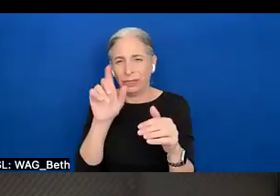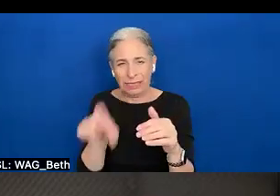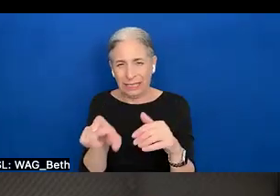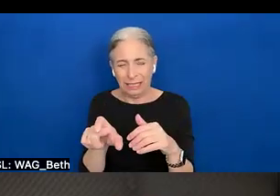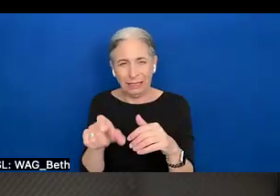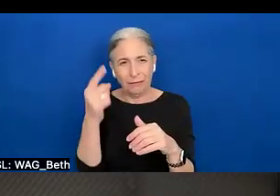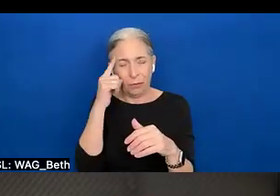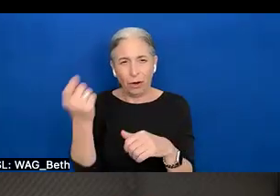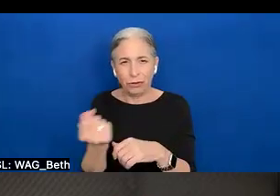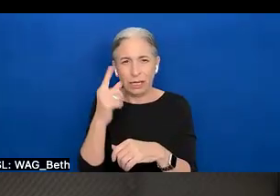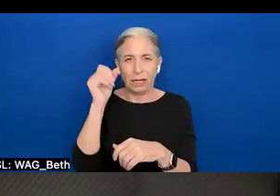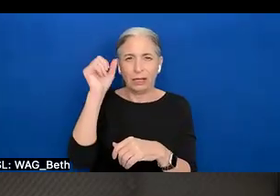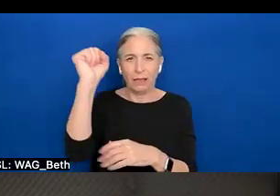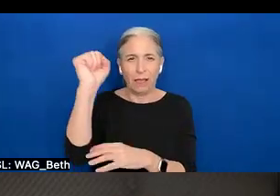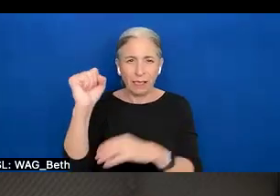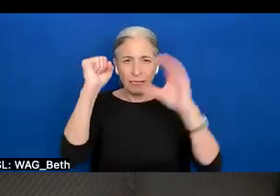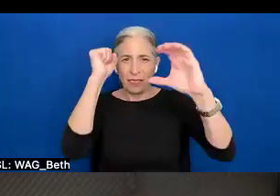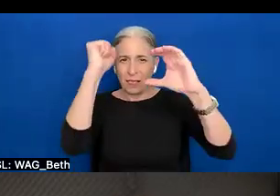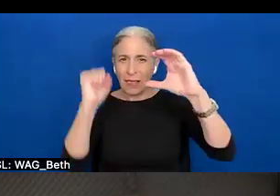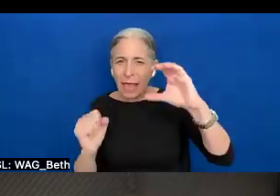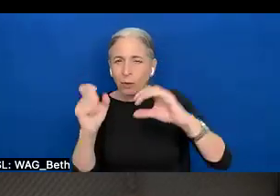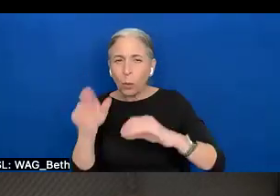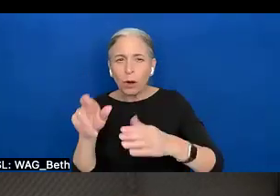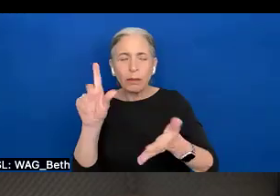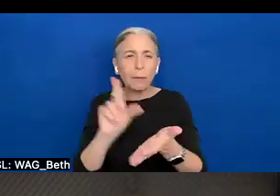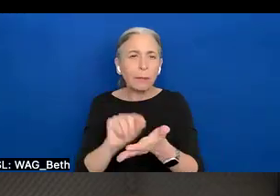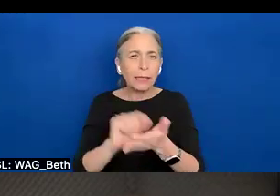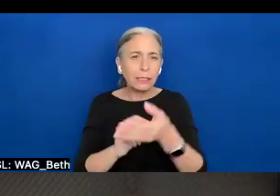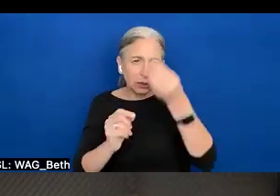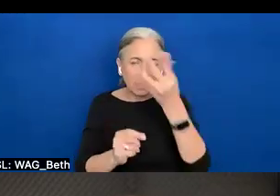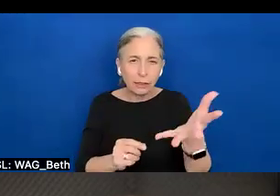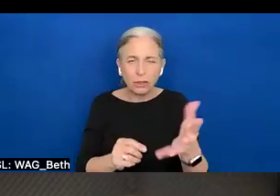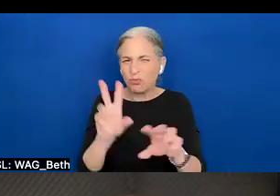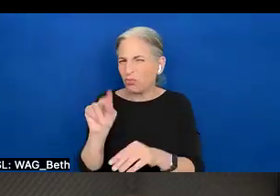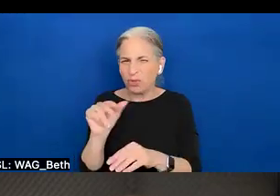the layout or the publication is telling you.